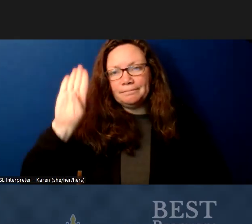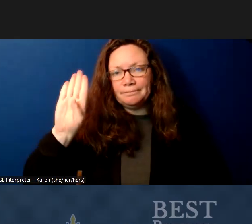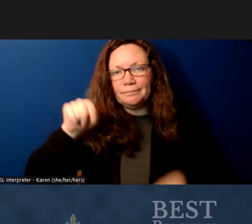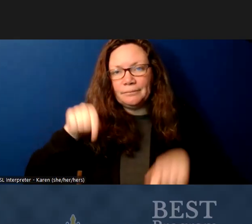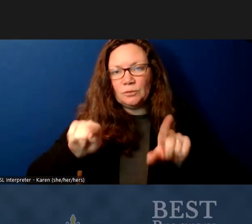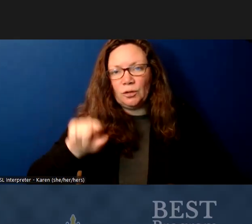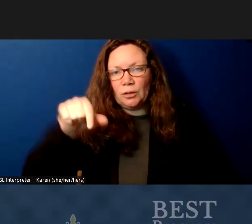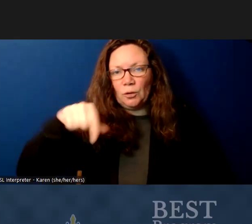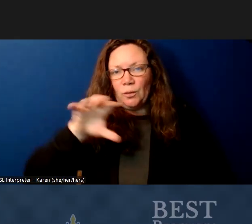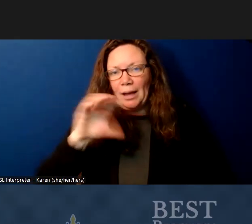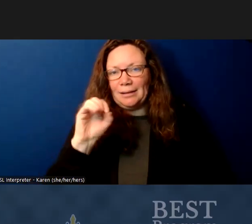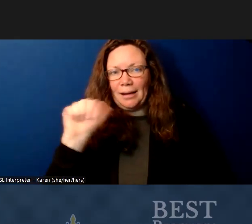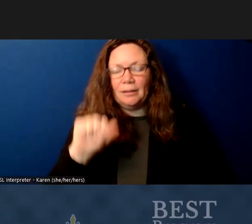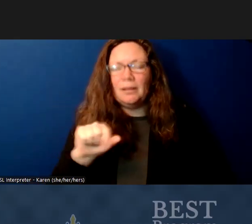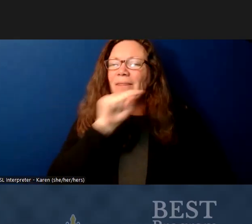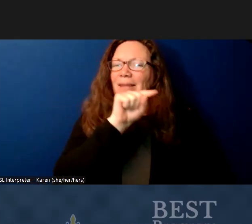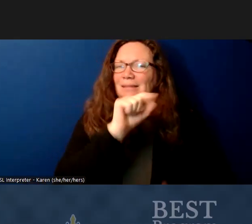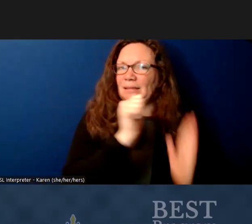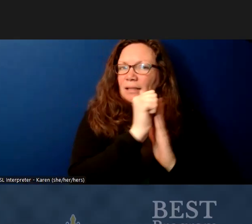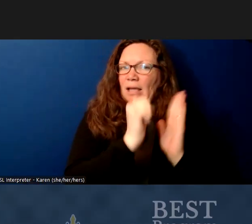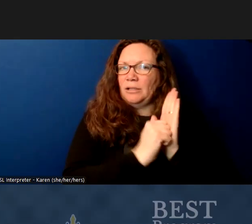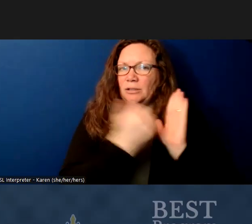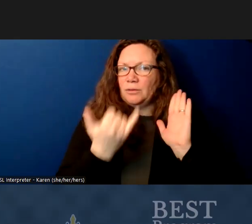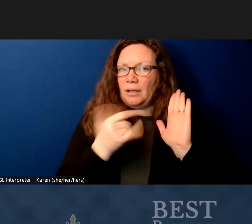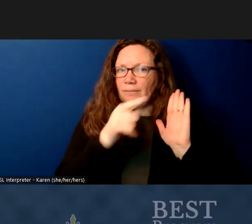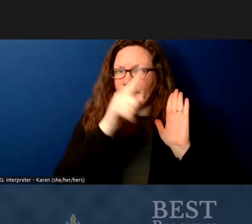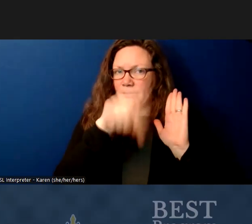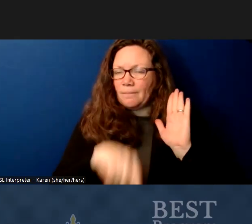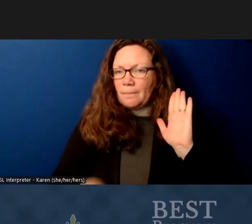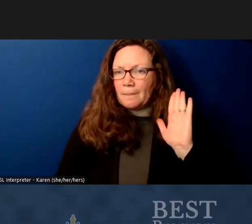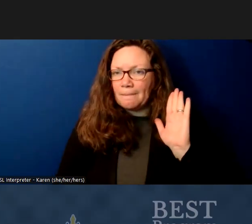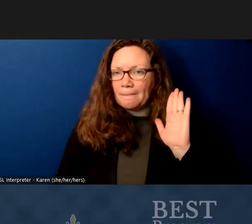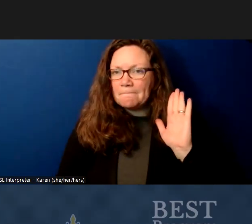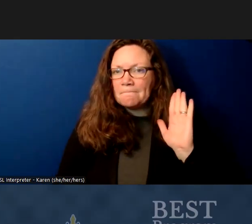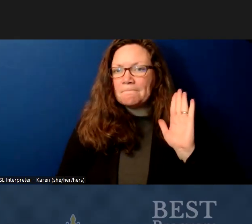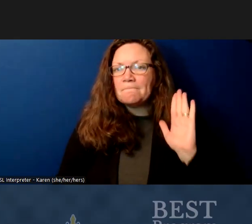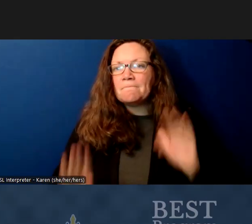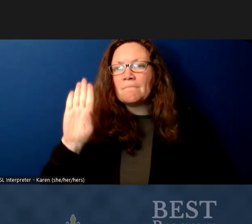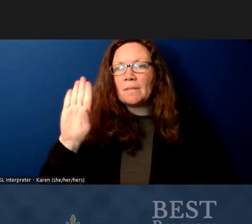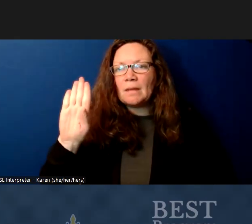Today's agenda. We will hear from our best program manager, Helen O'Malley.